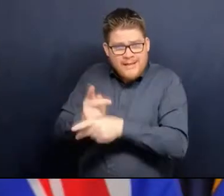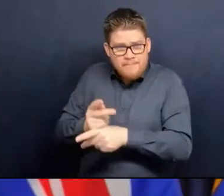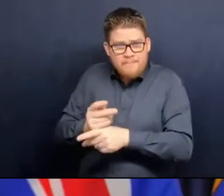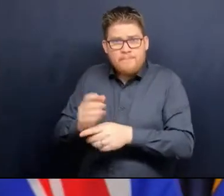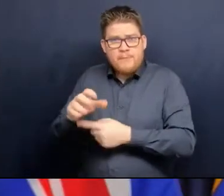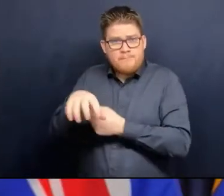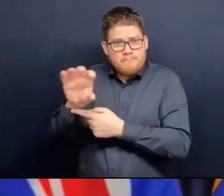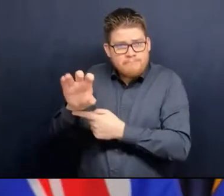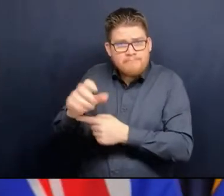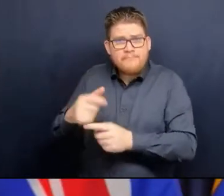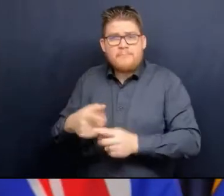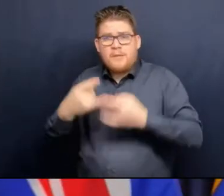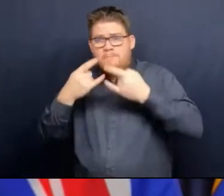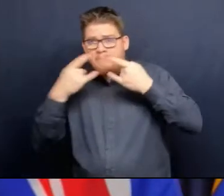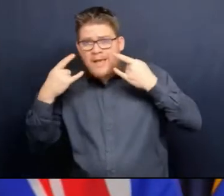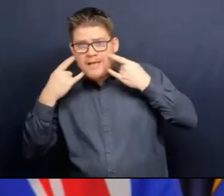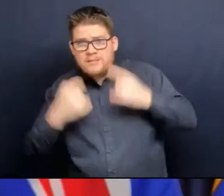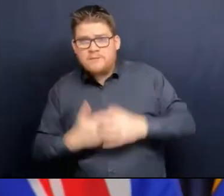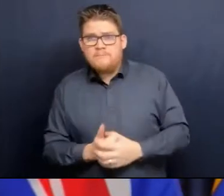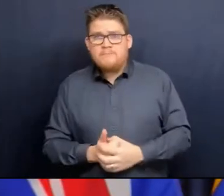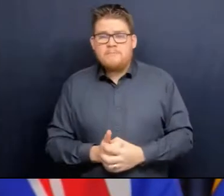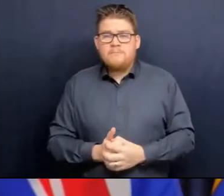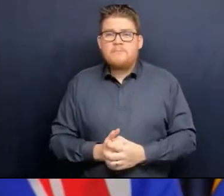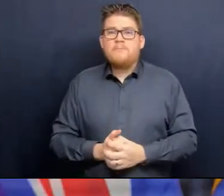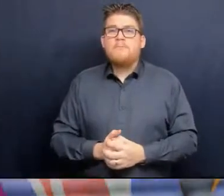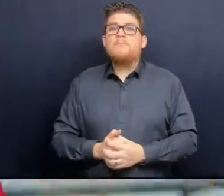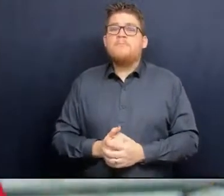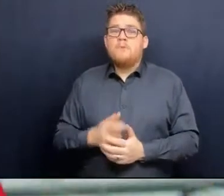those things in place, or will the guidance be when they're